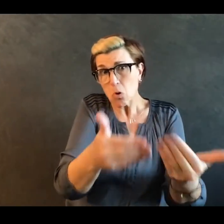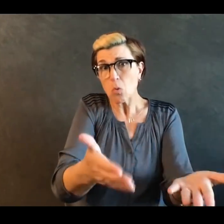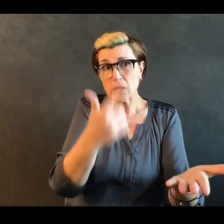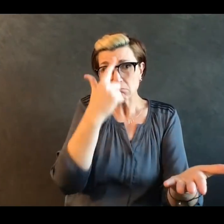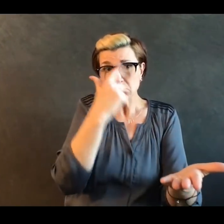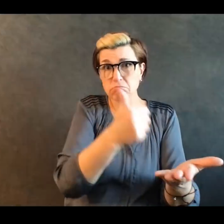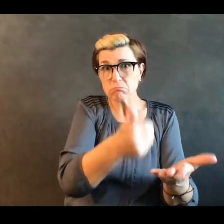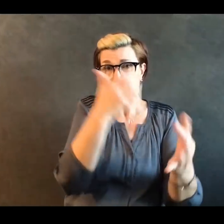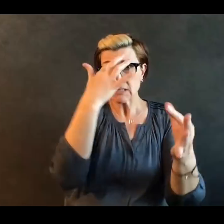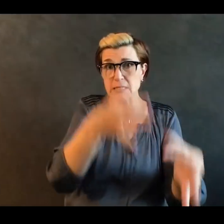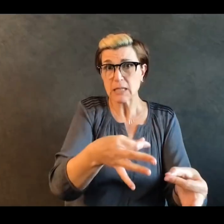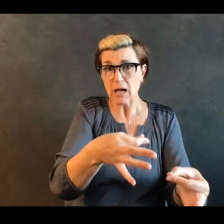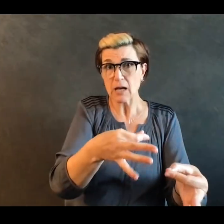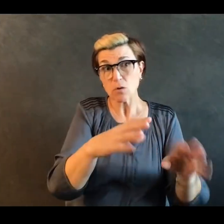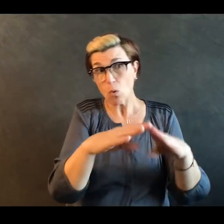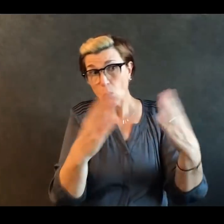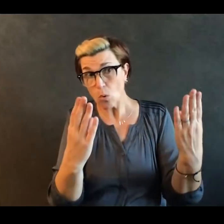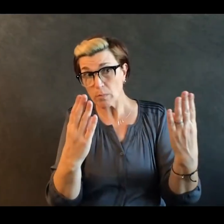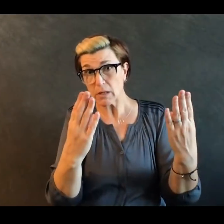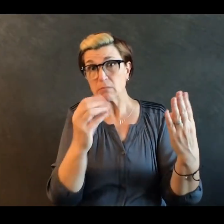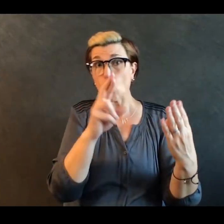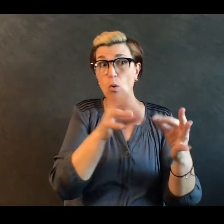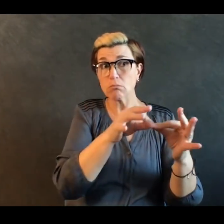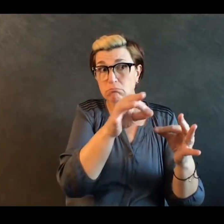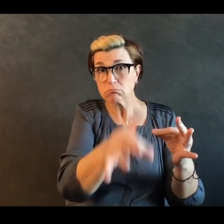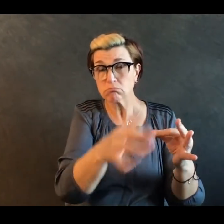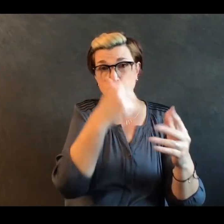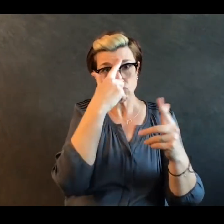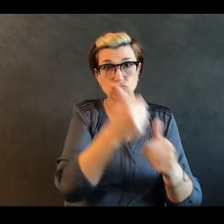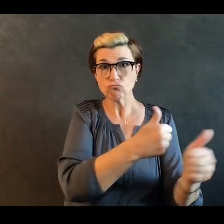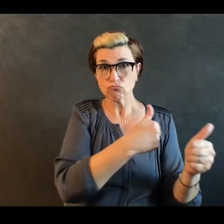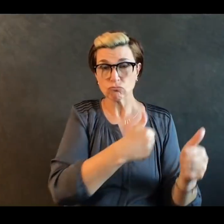president is so directed our team when we think of more than six hundred and